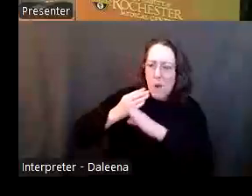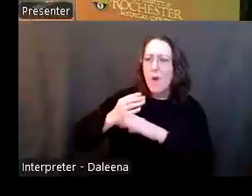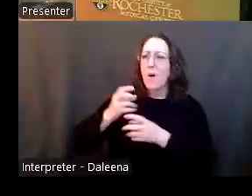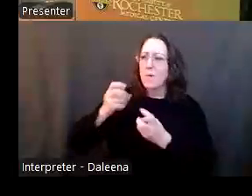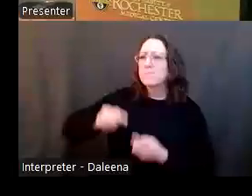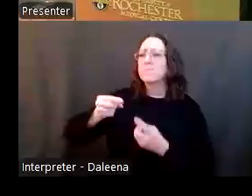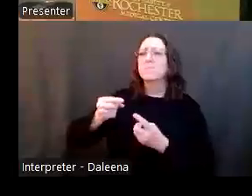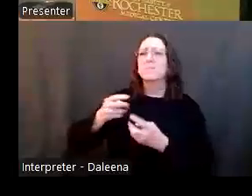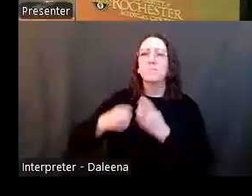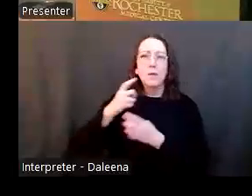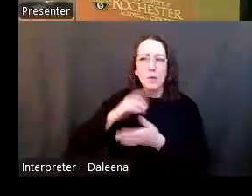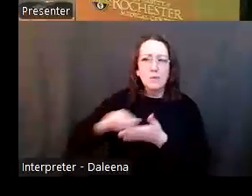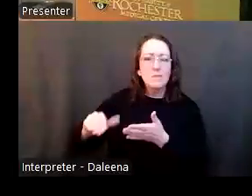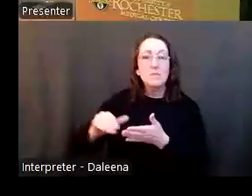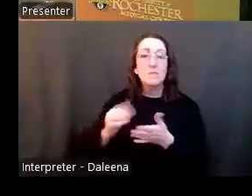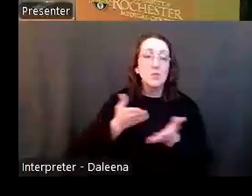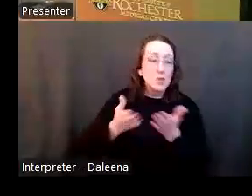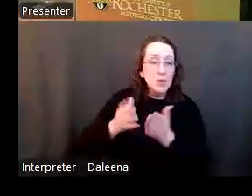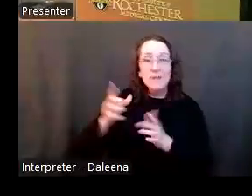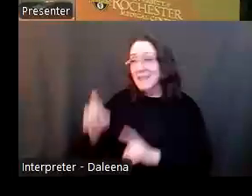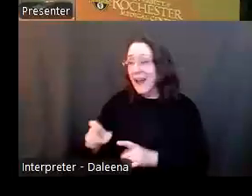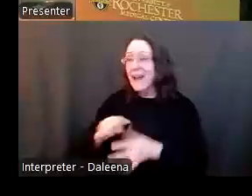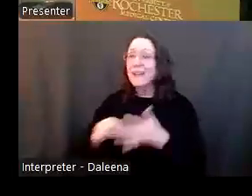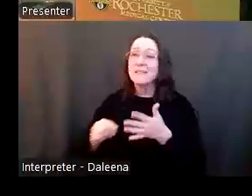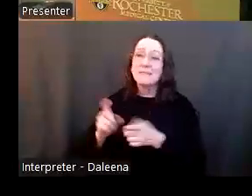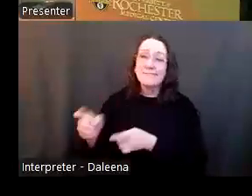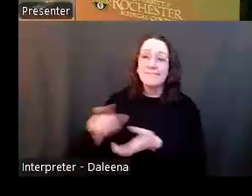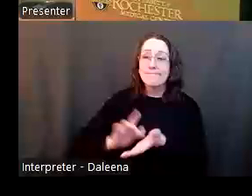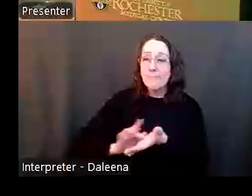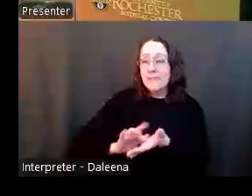that are awaiting clearance discharge medications we help ordinate them to get them up to the unit